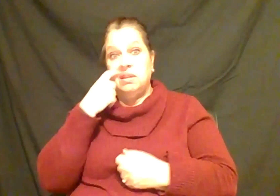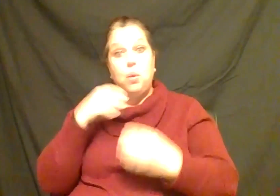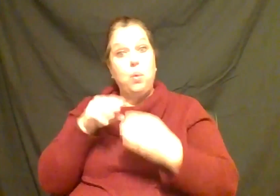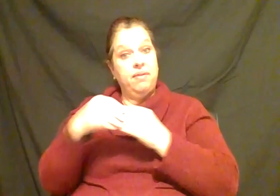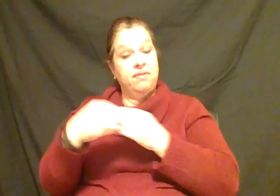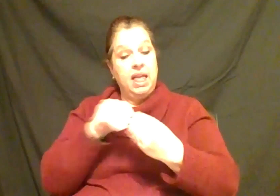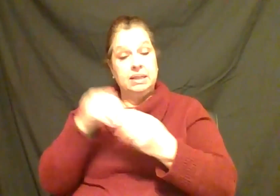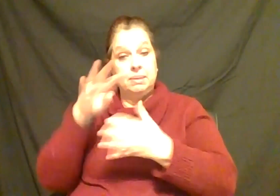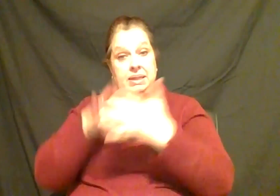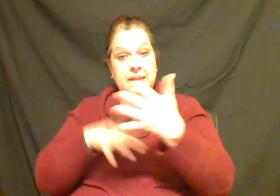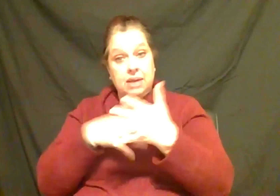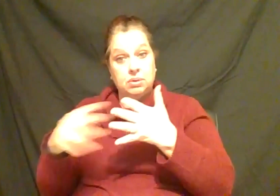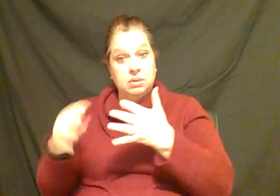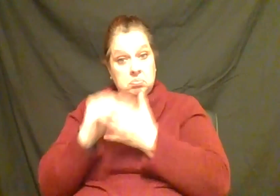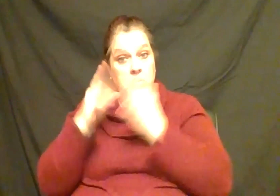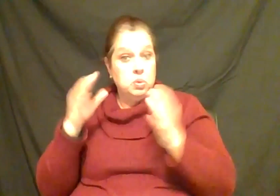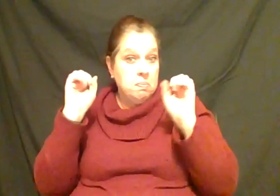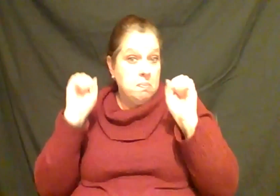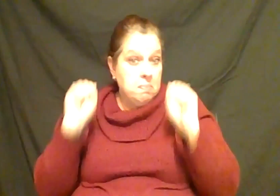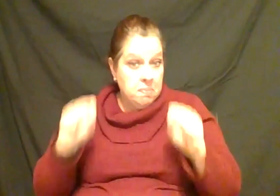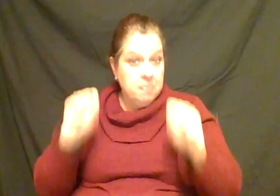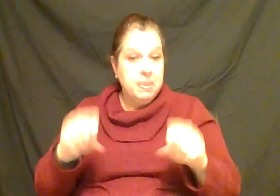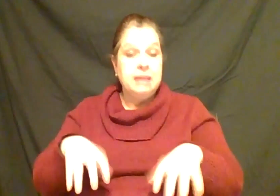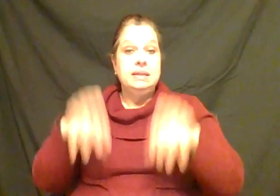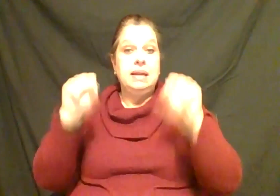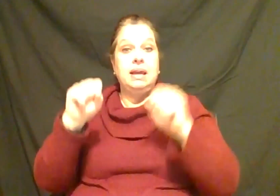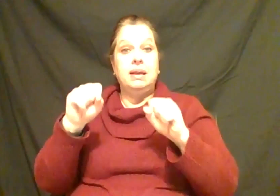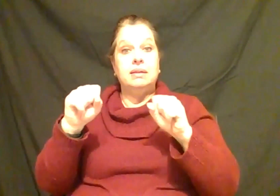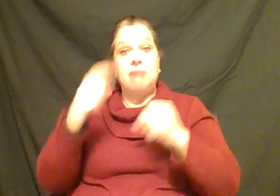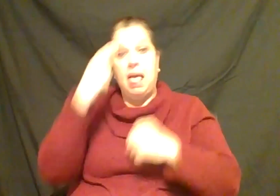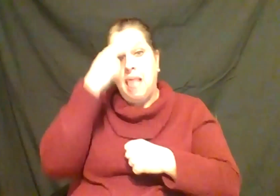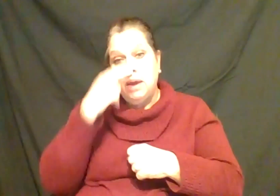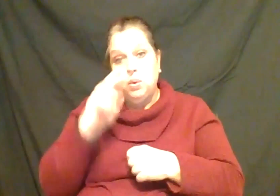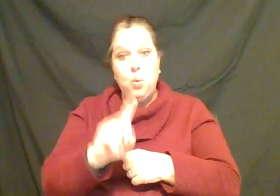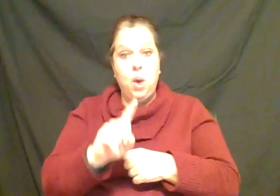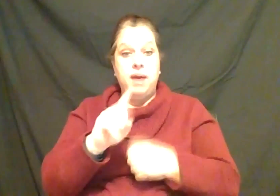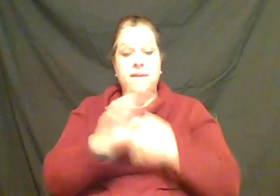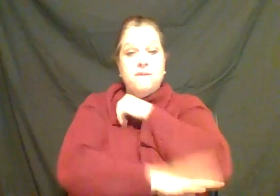though the student could potentially take latin one during the fall latin two during the spring